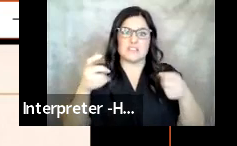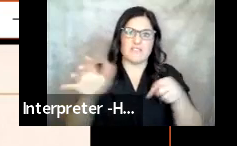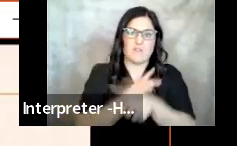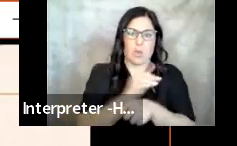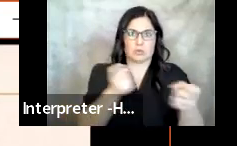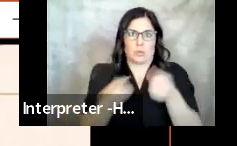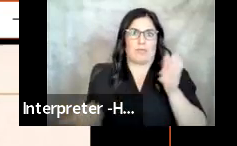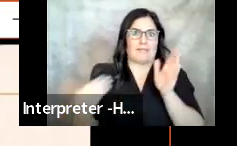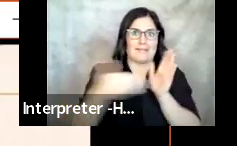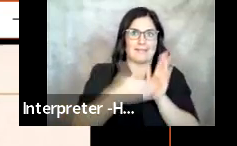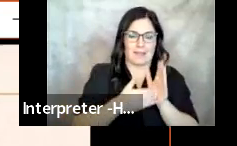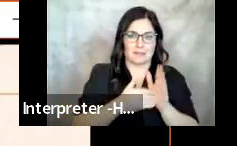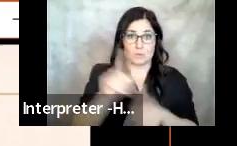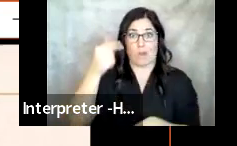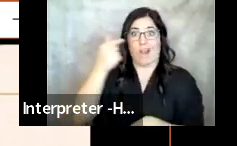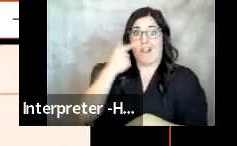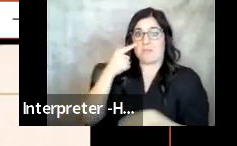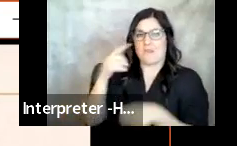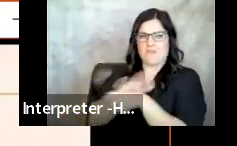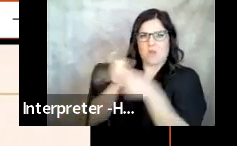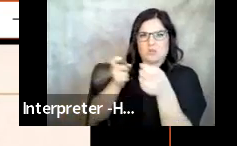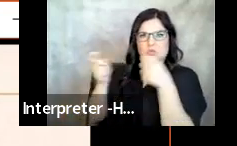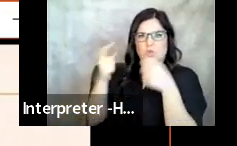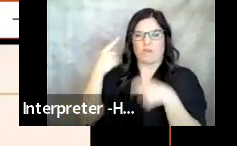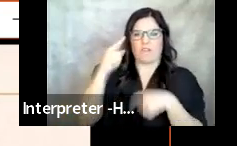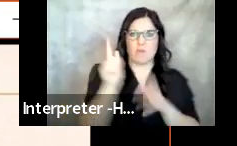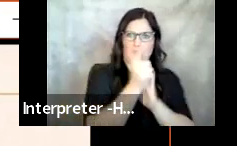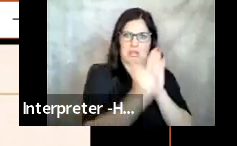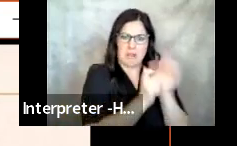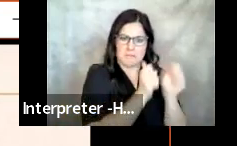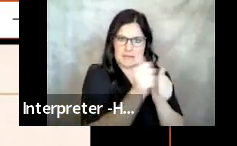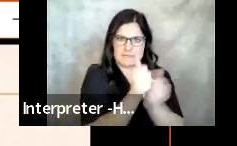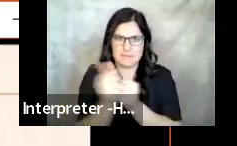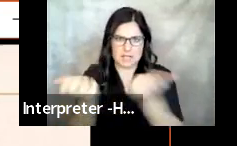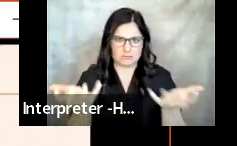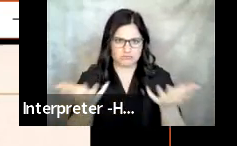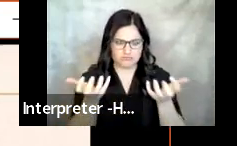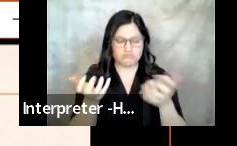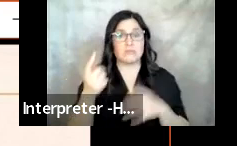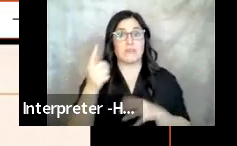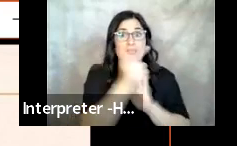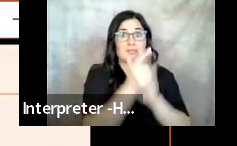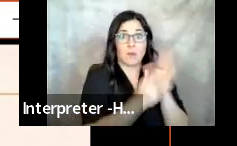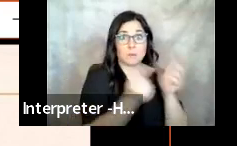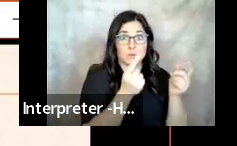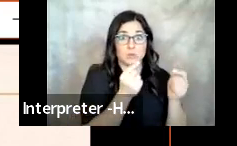Control of the. Governments to. Pass laws. Laws that would take away the right to vote of black people.